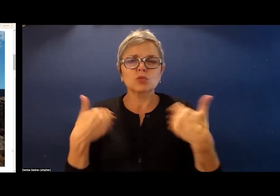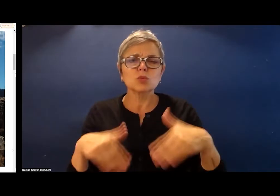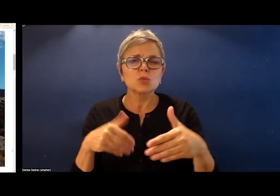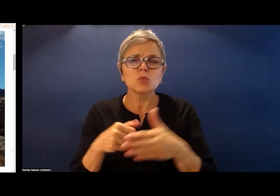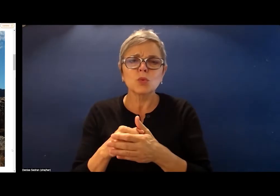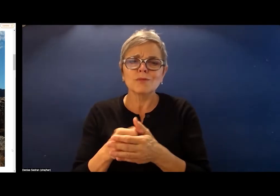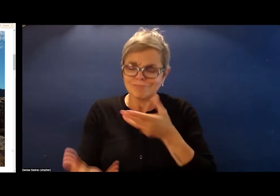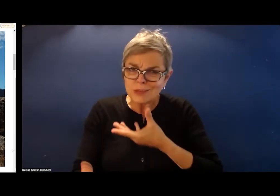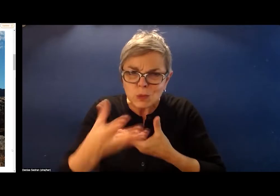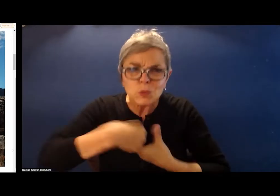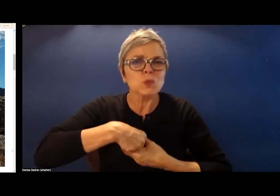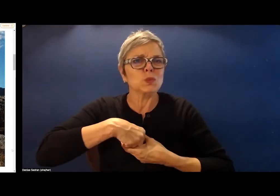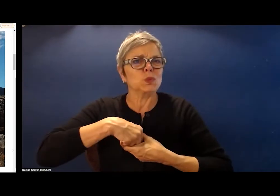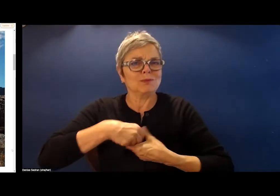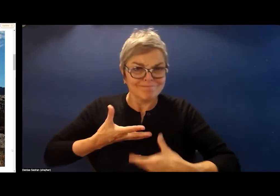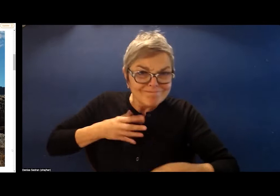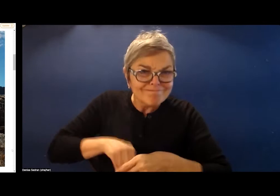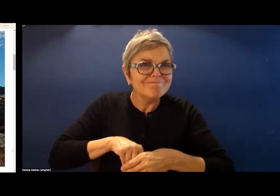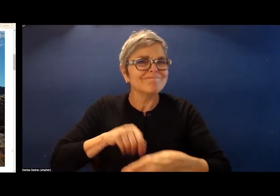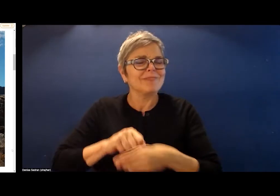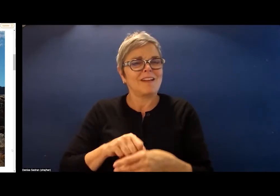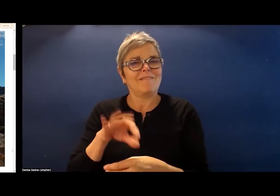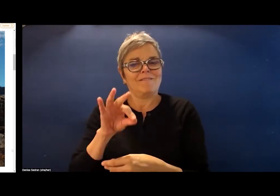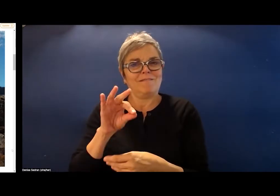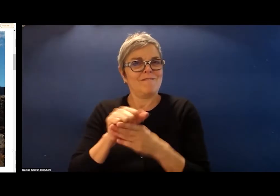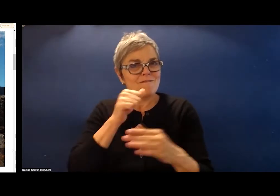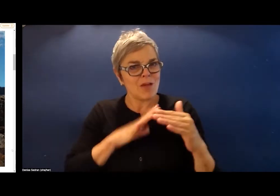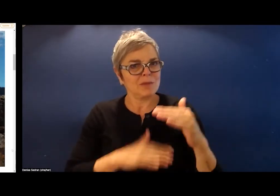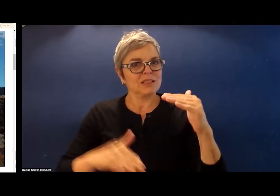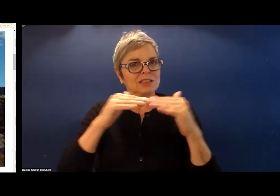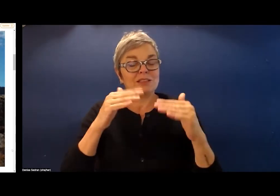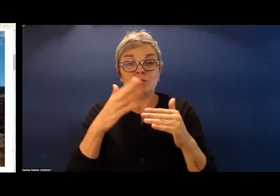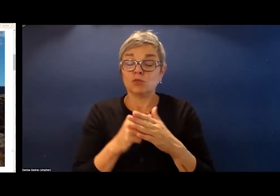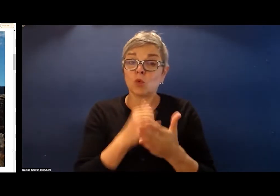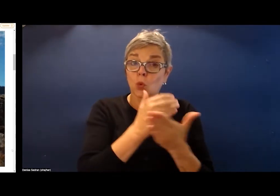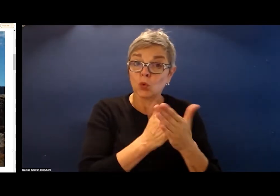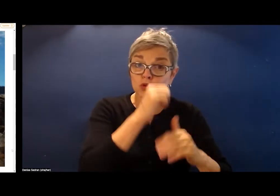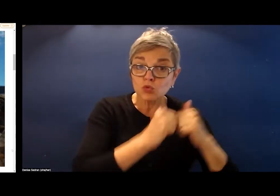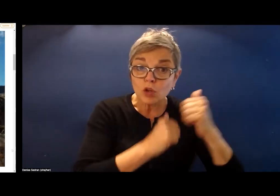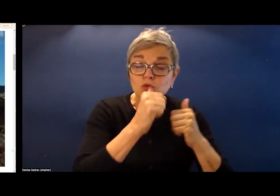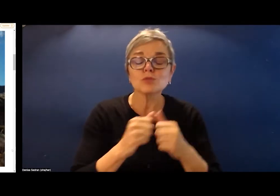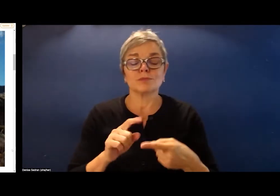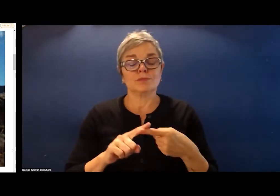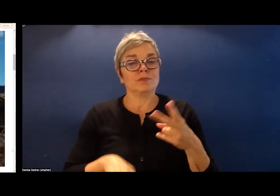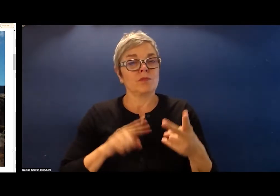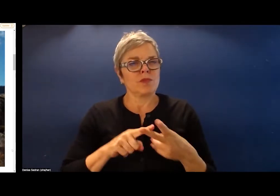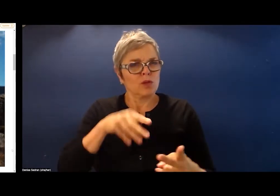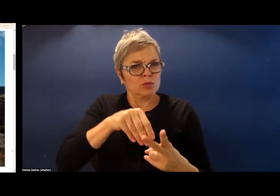so many ways, in the structure of the course, in the way the students were engaged, in the way opportunities to contribute